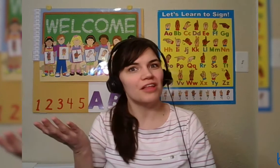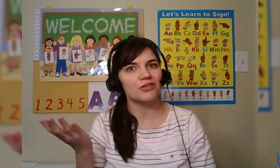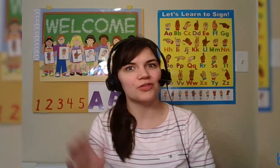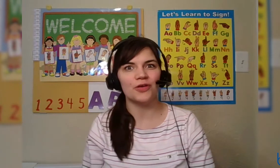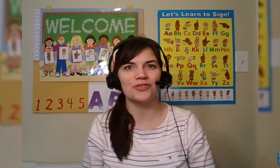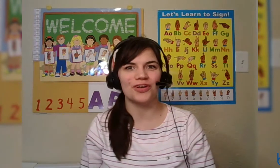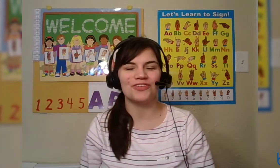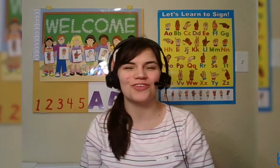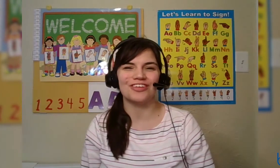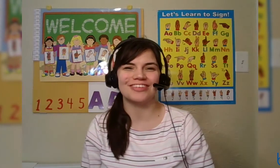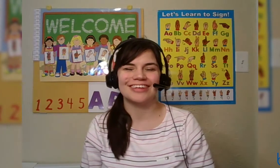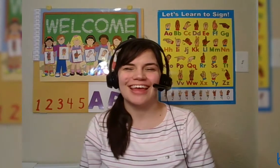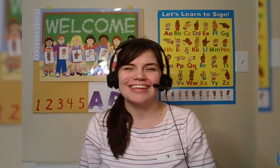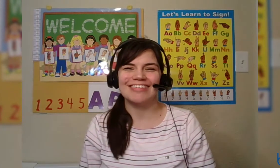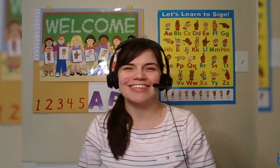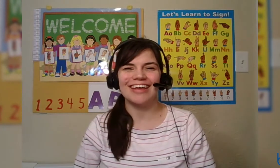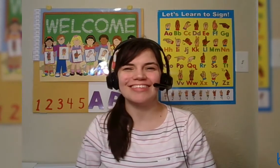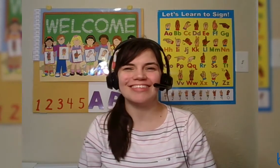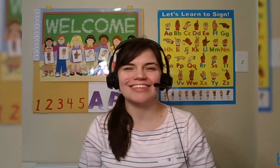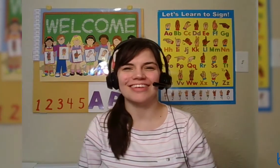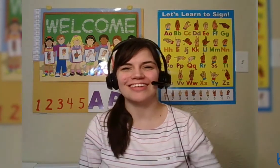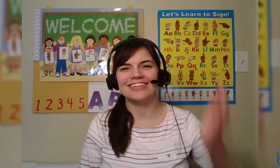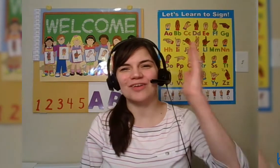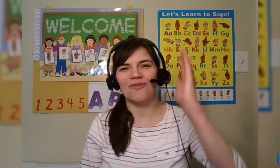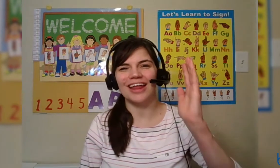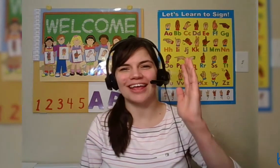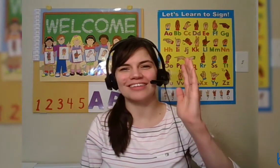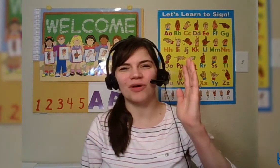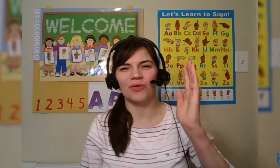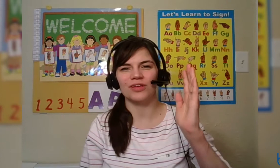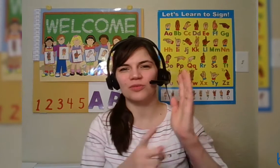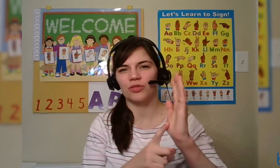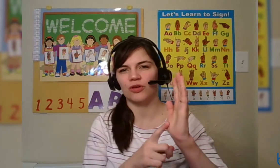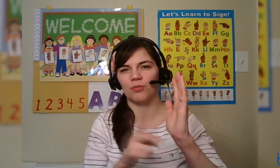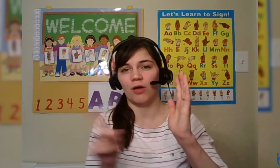learn those words first. To sign season, take one hand and hold it with your palm